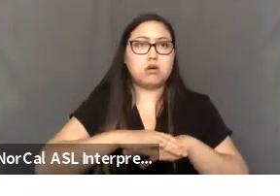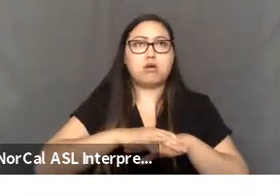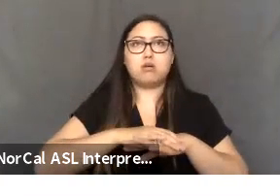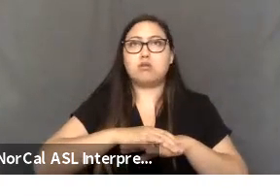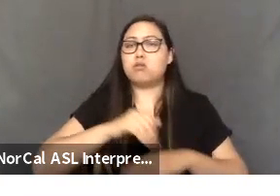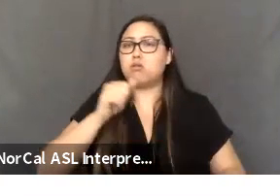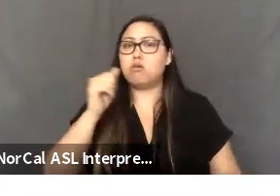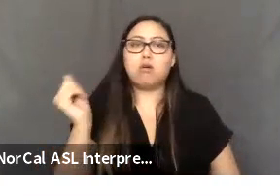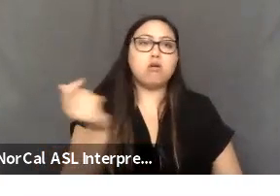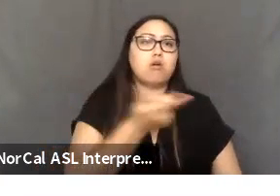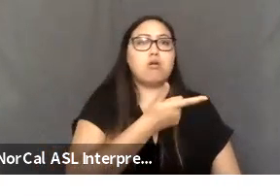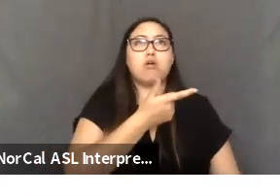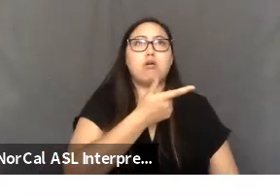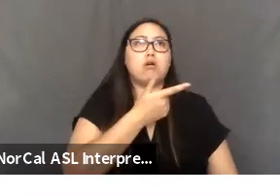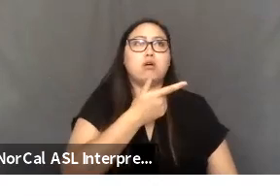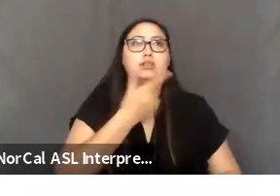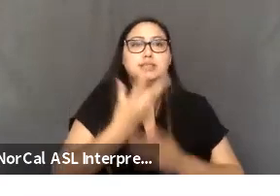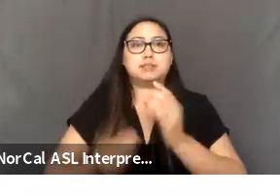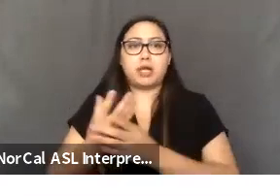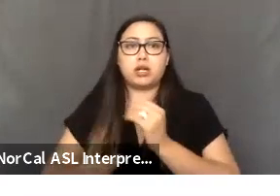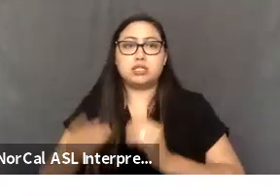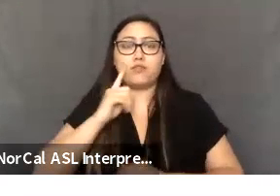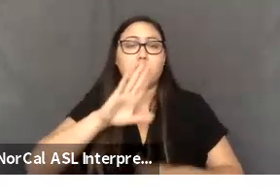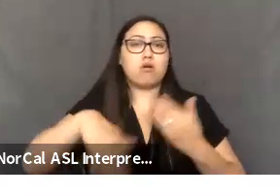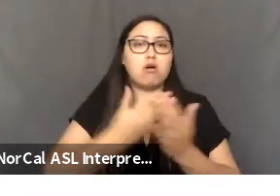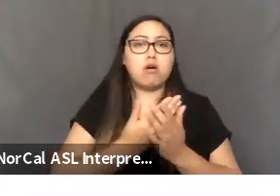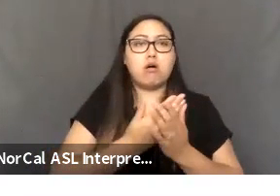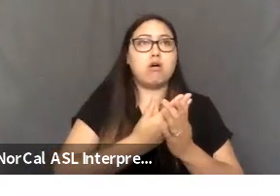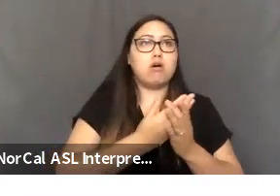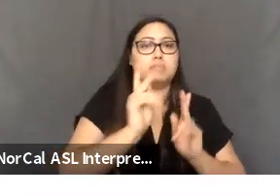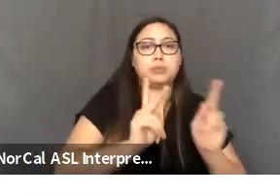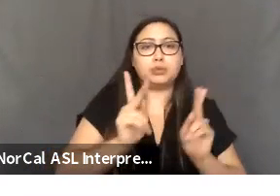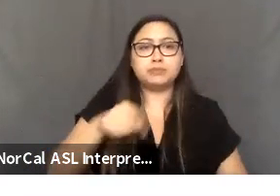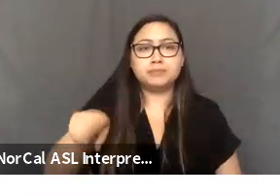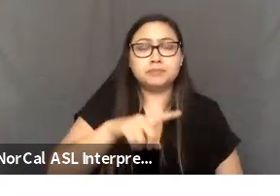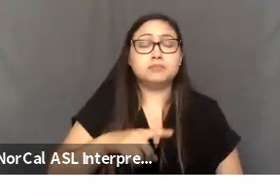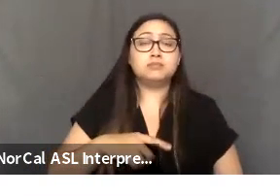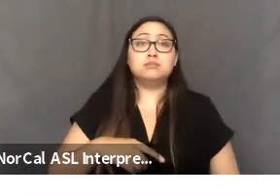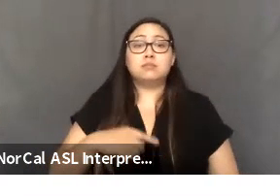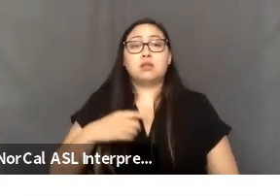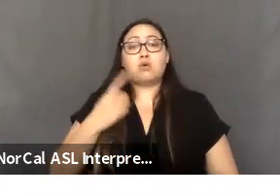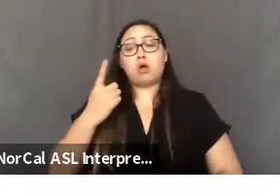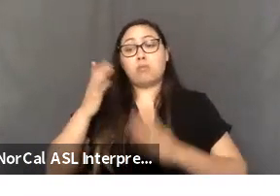all populations. As one individual described, my responsibility is to grow awareness around